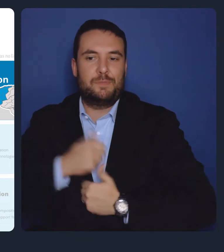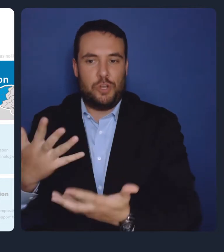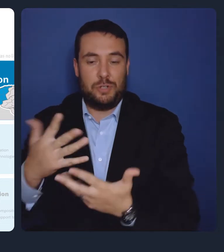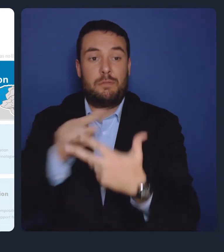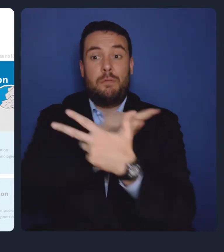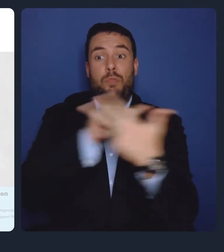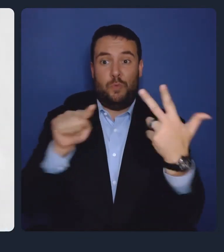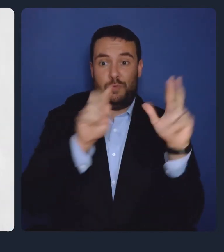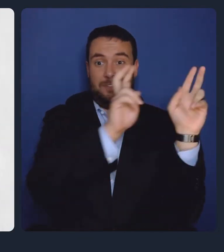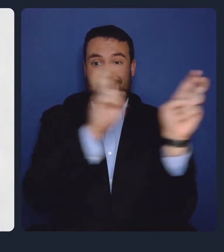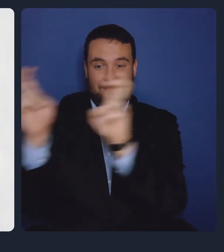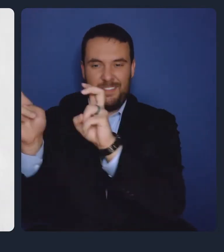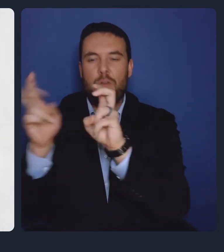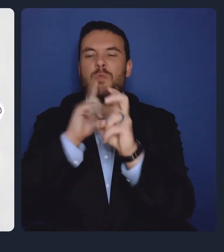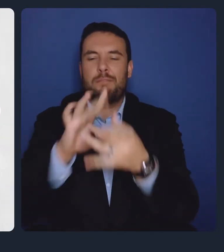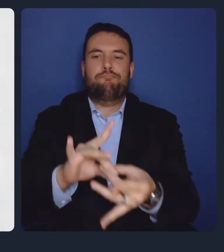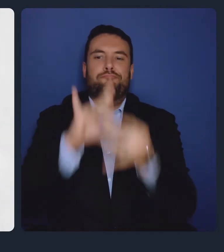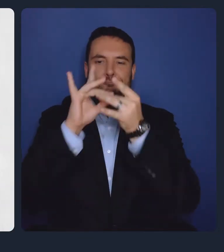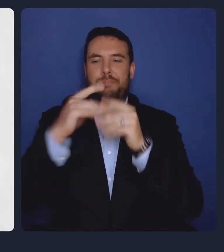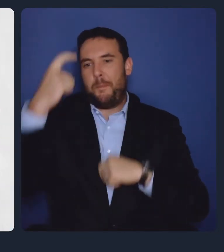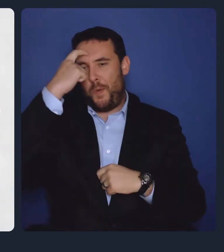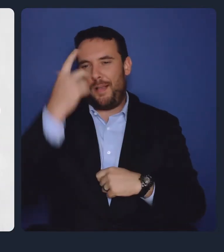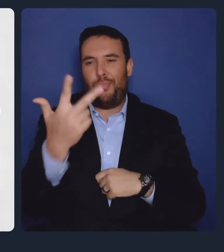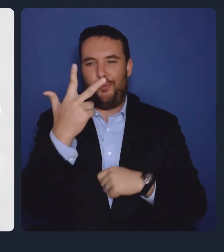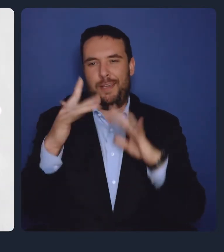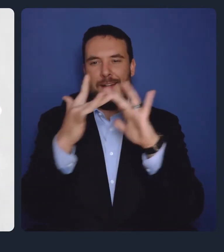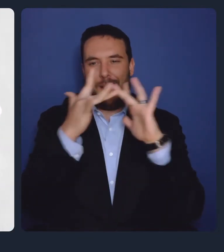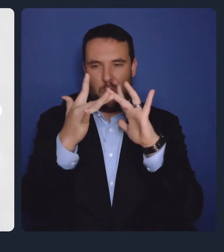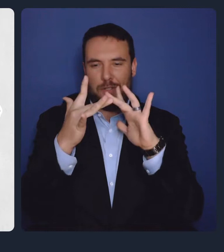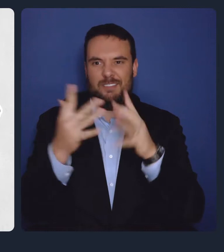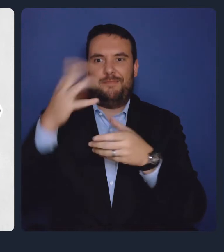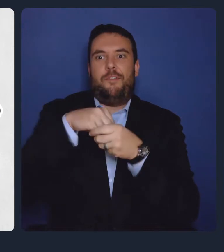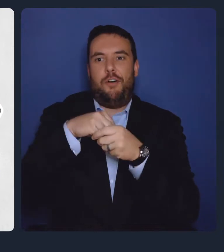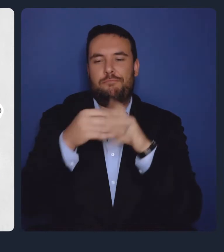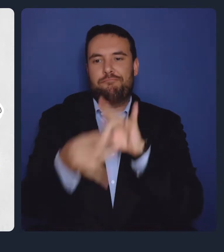These principles are directly related to three networks in the brain that are involved in learning.